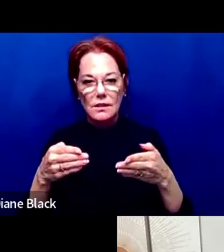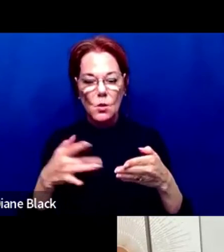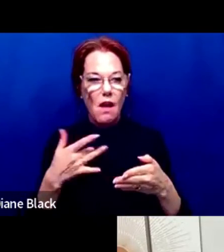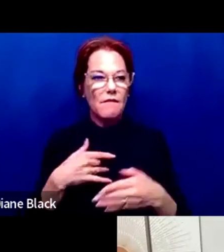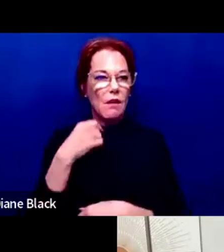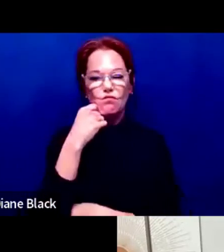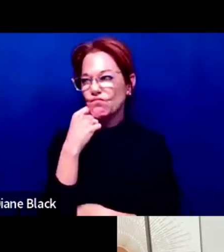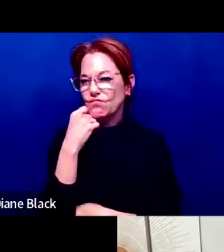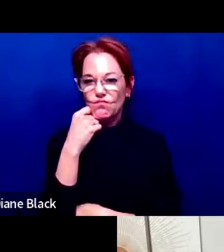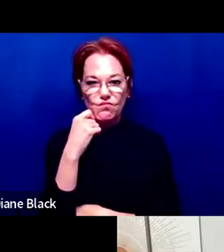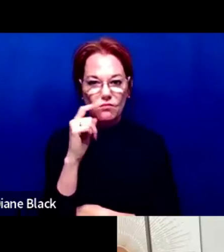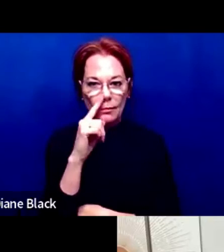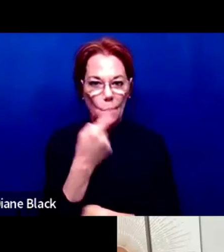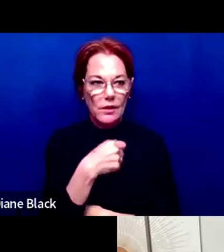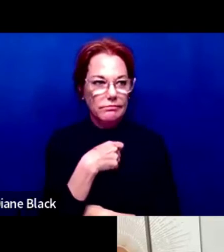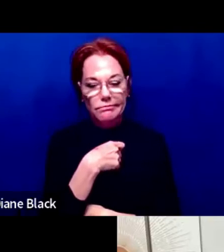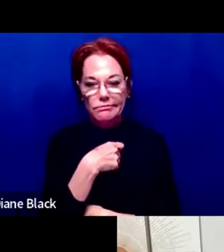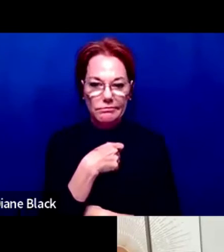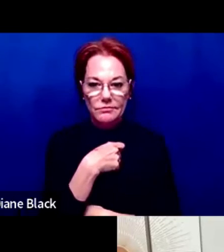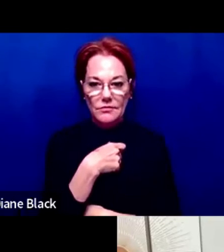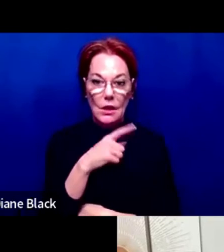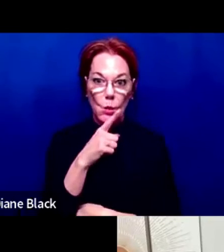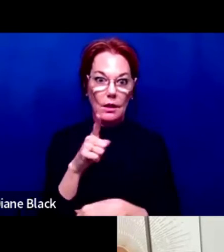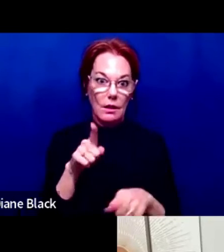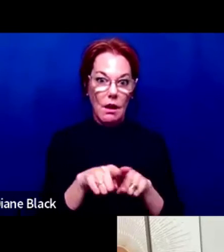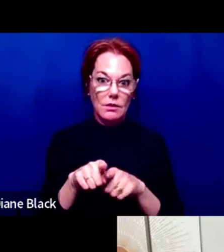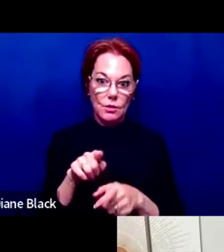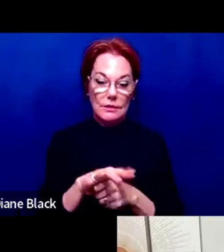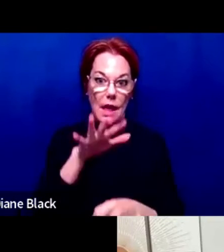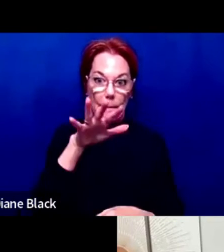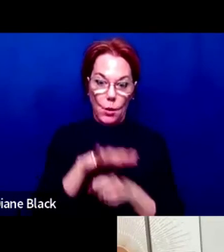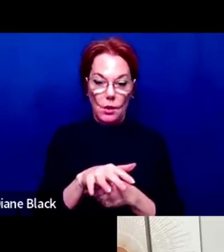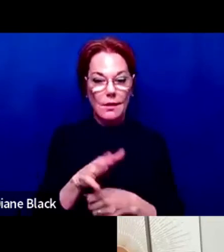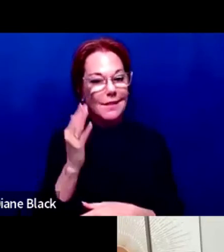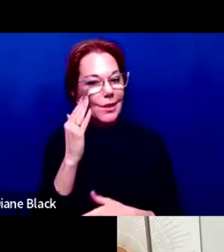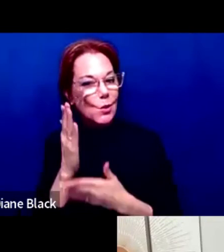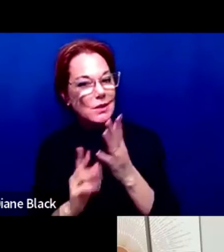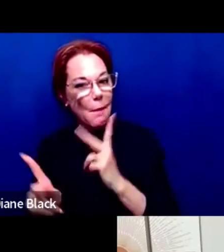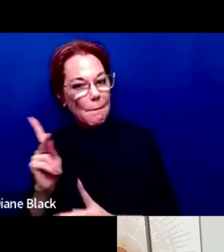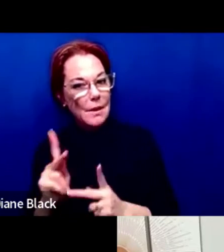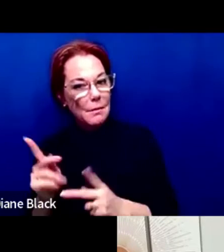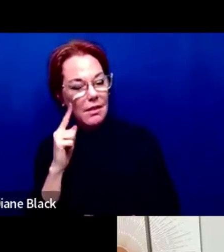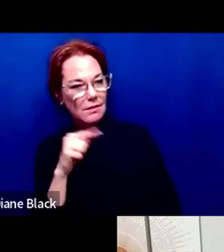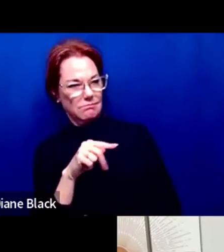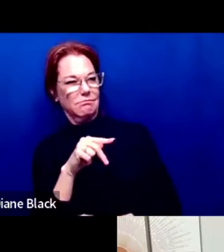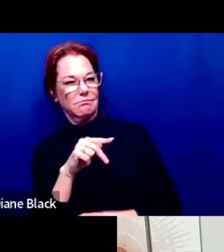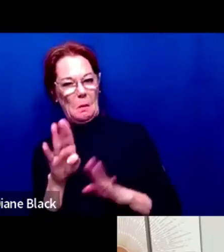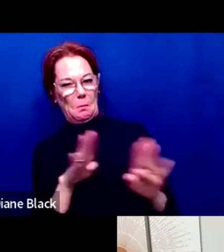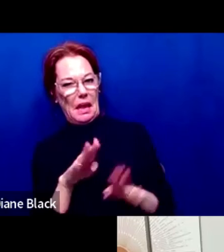people think that because of a person is acting out that, you know, they're just not getting their way or, you know, they're